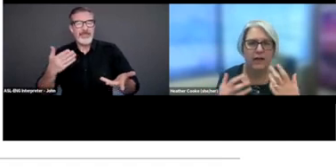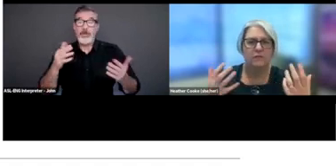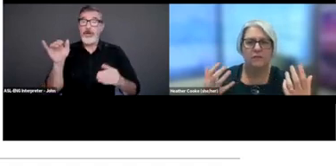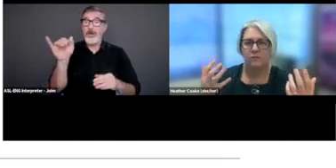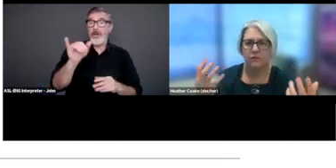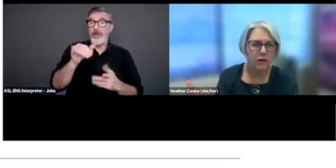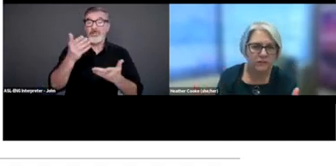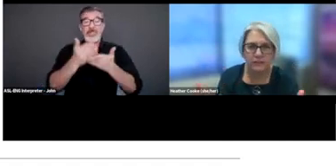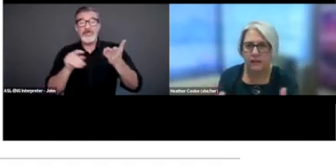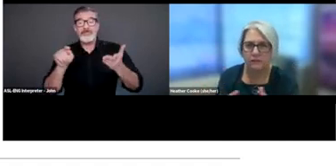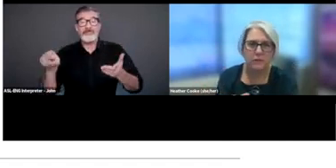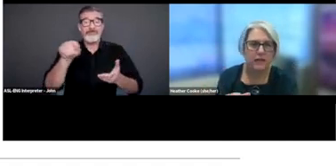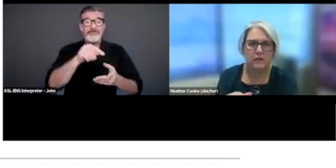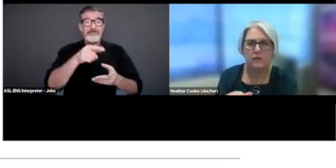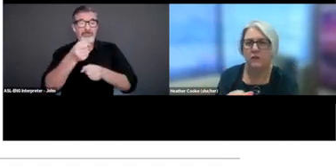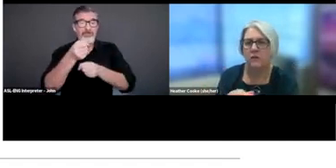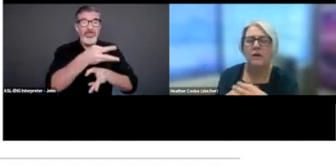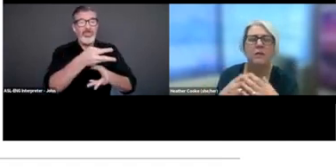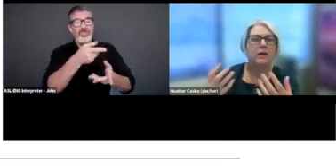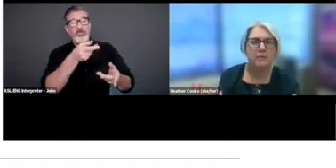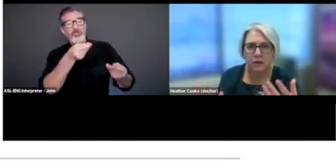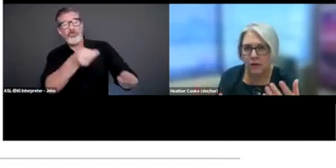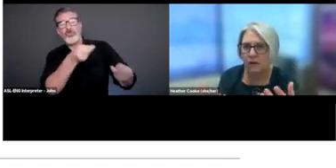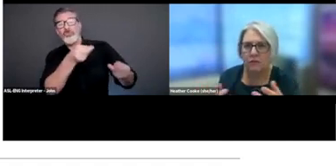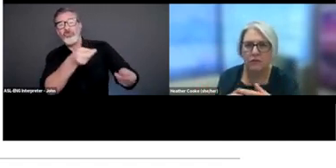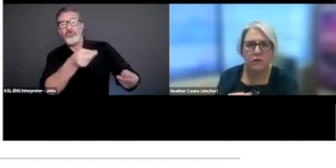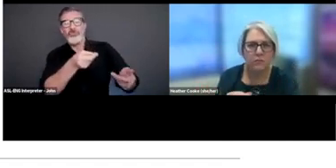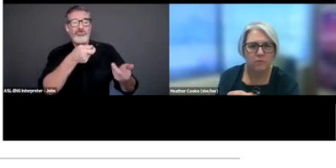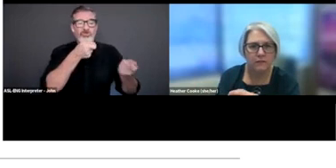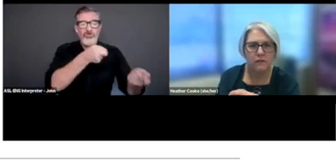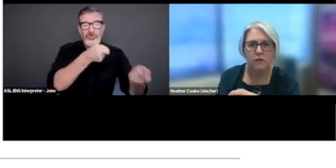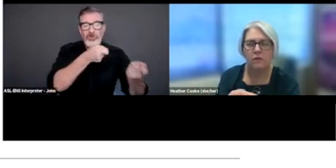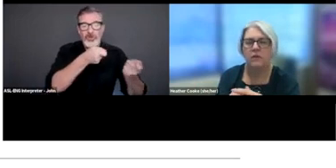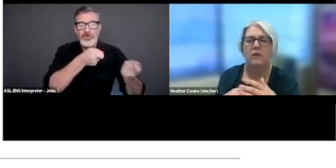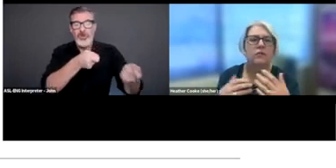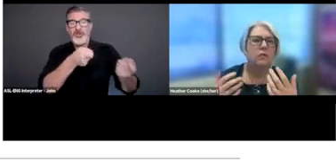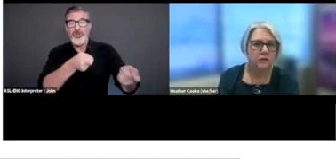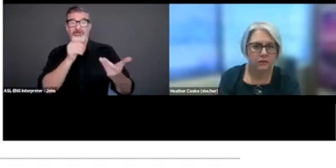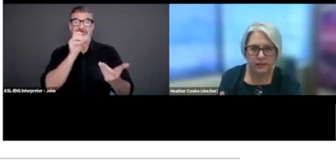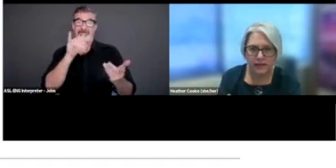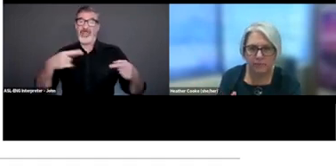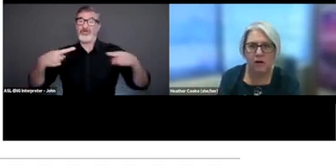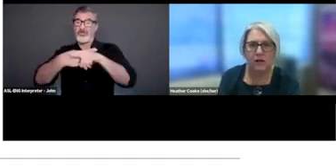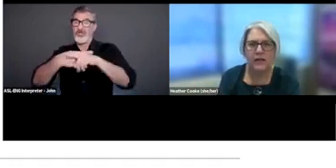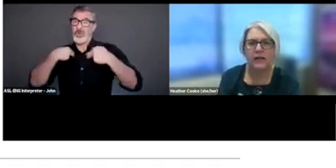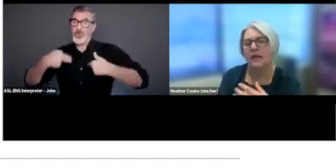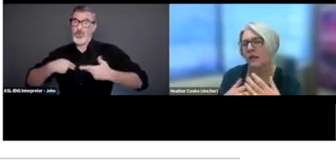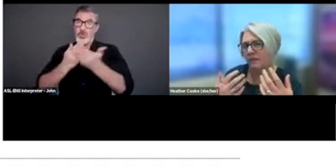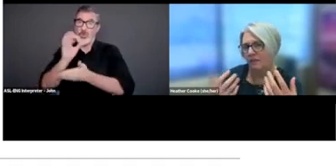the threats, the taunting that's related to prohibited grounds and the human rights code, derogatory name calling and